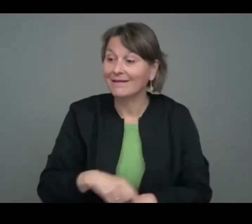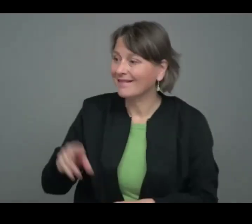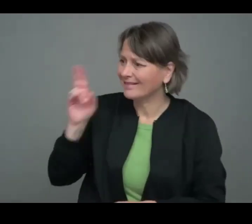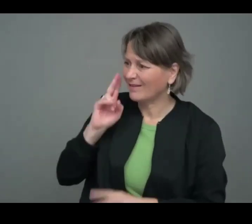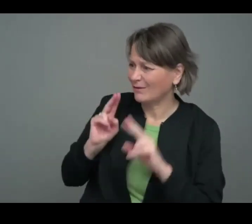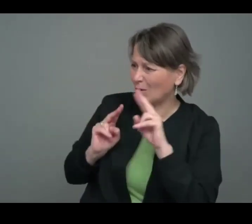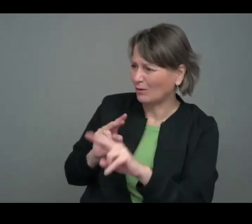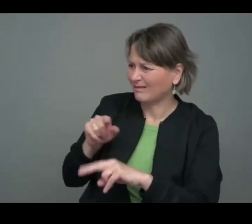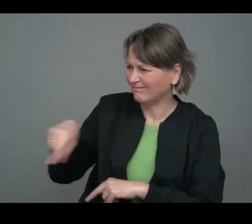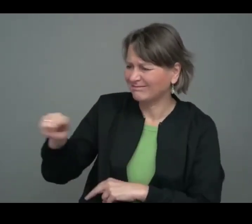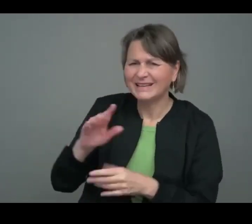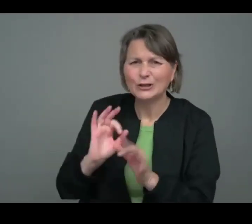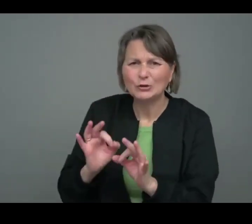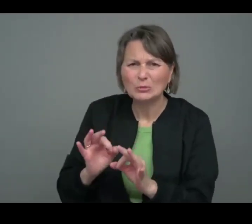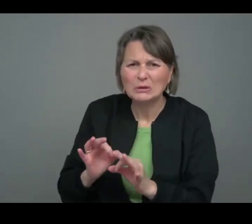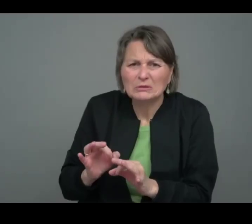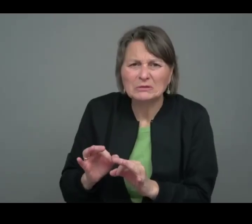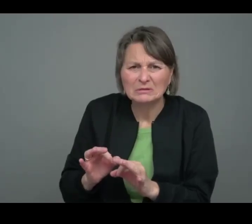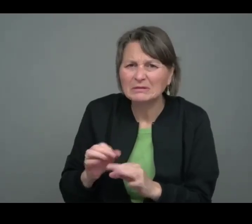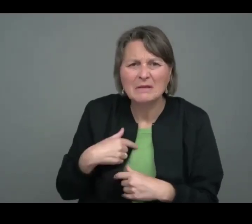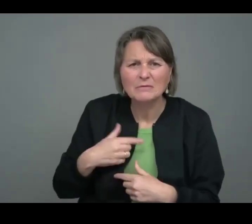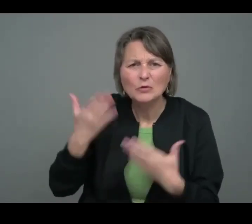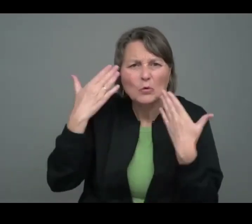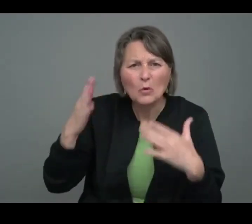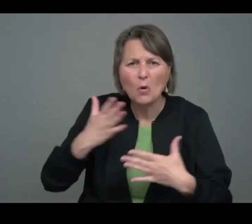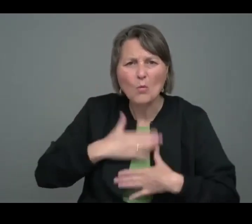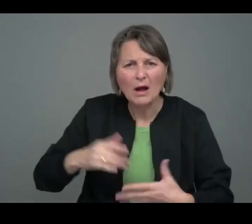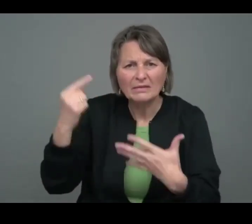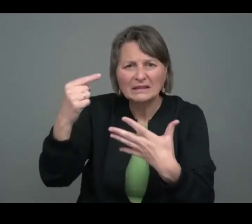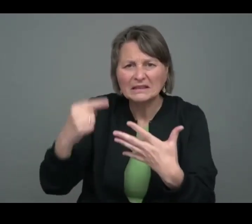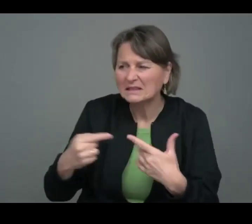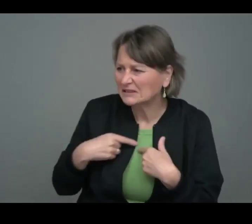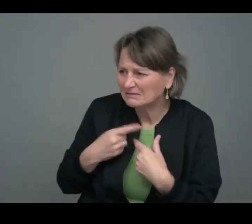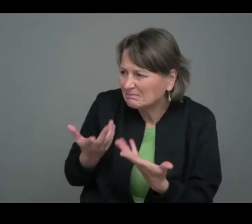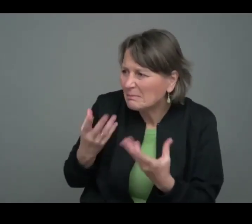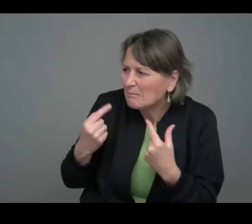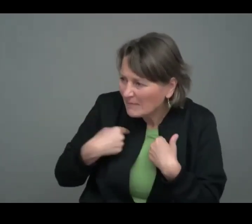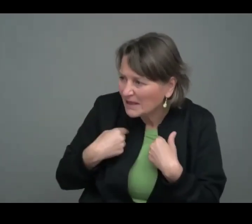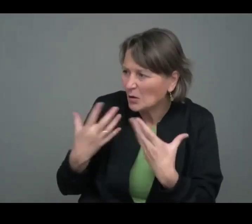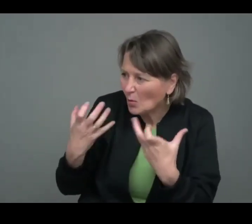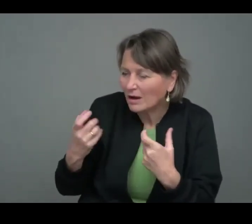And what we also realized, the deaf community doesn't really know how interpreting works,